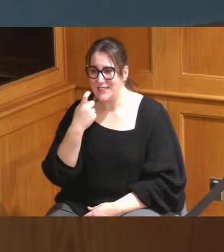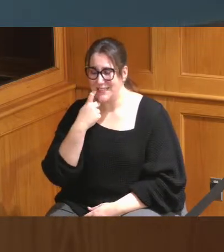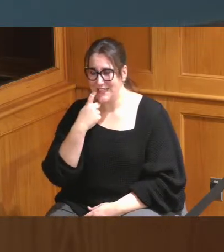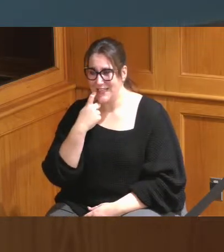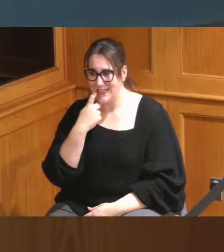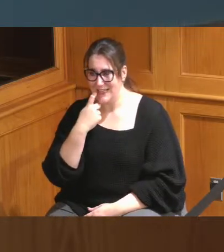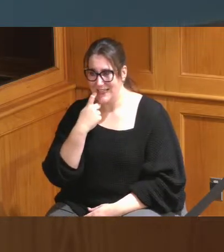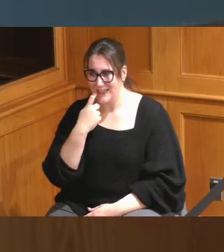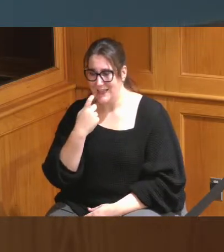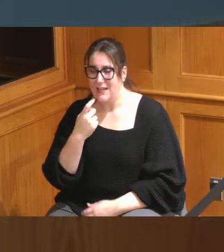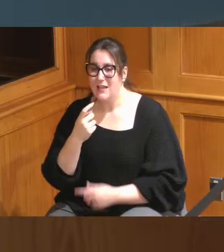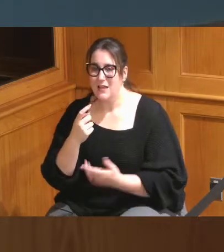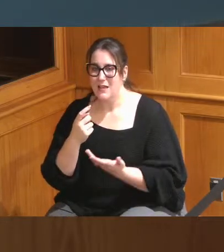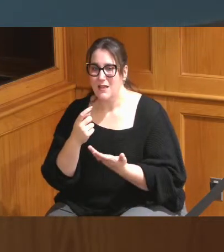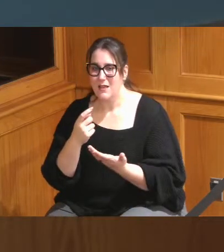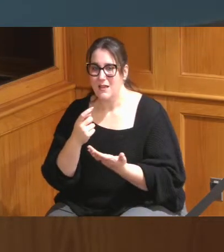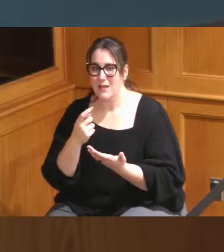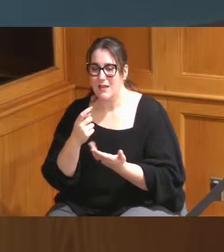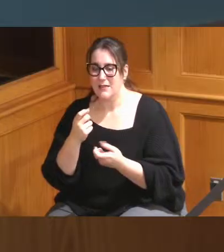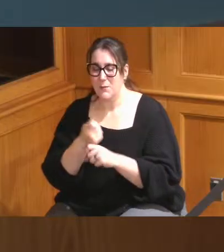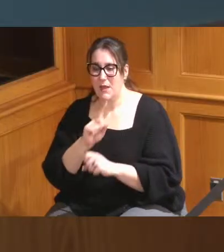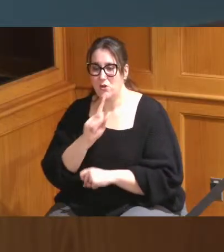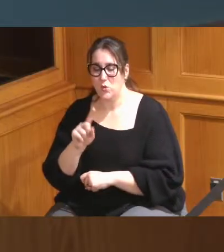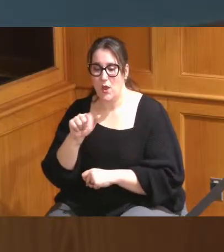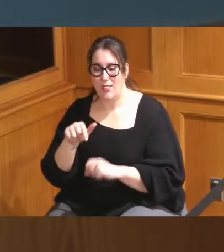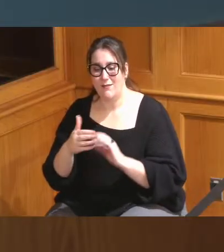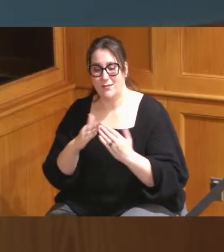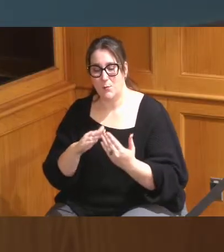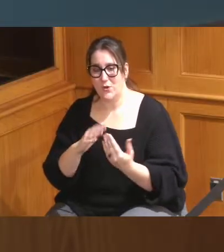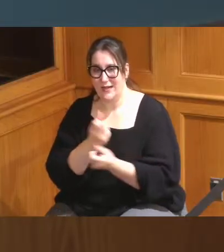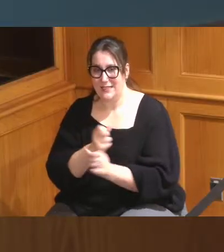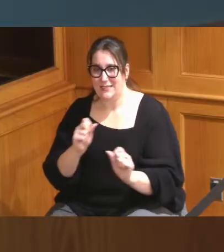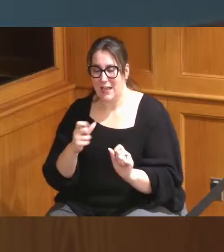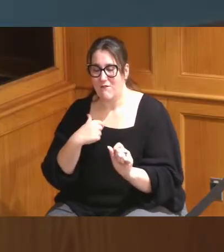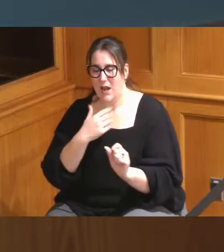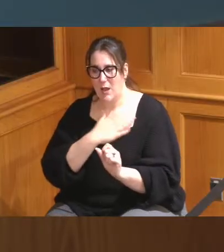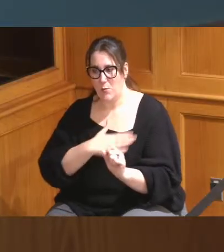to make sure that this community is safe and I'm very grateful for your leadership there.